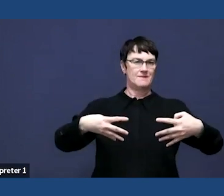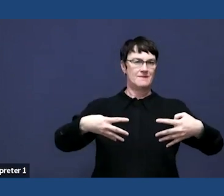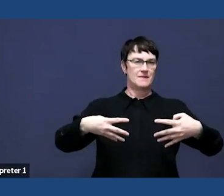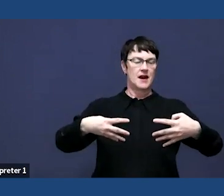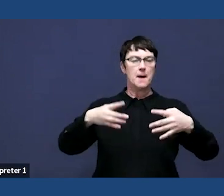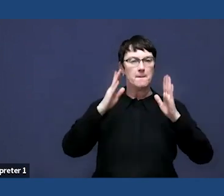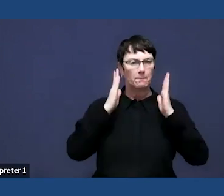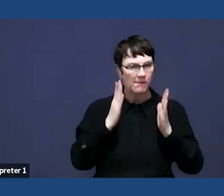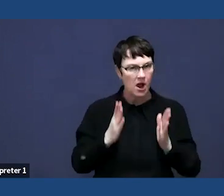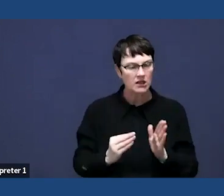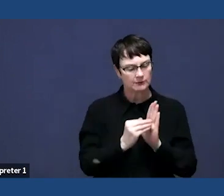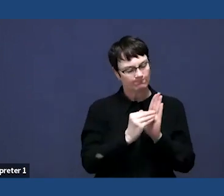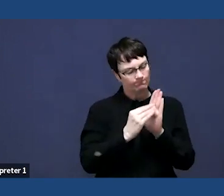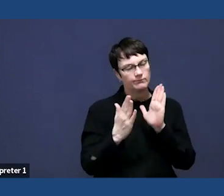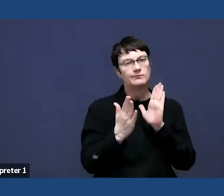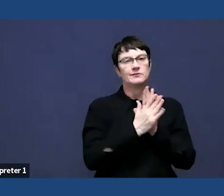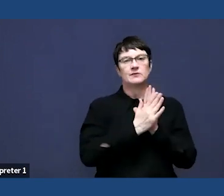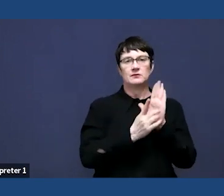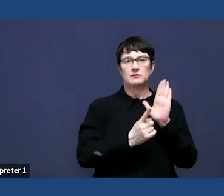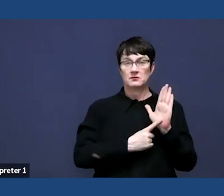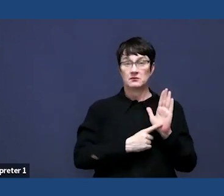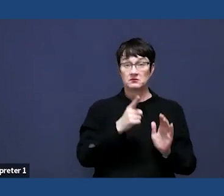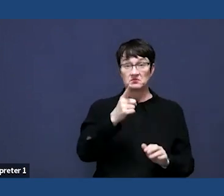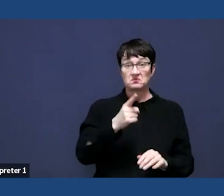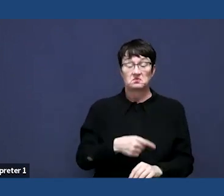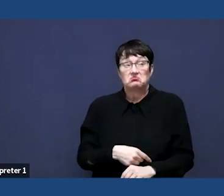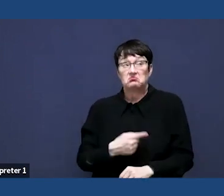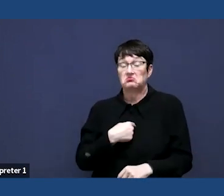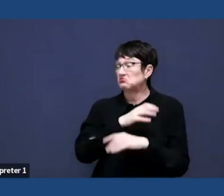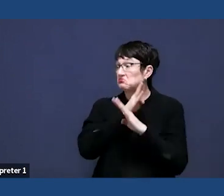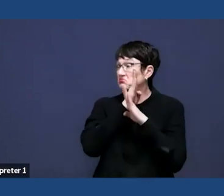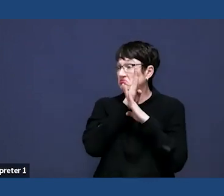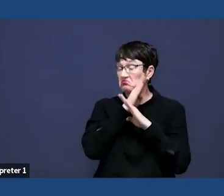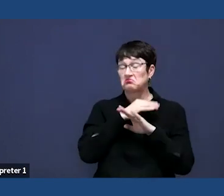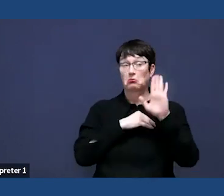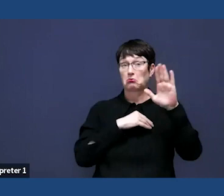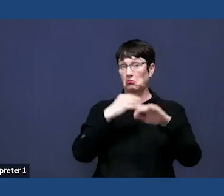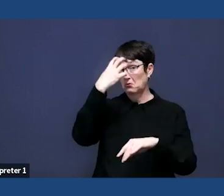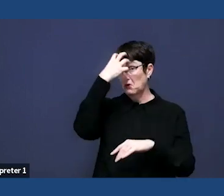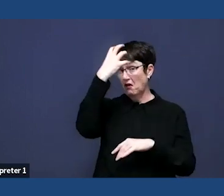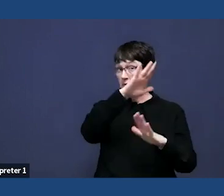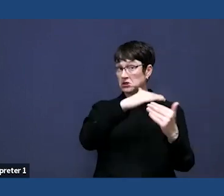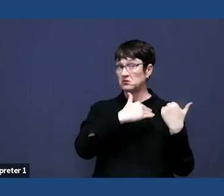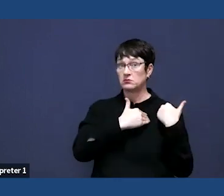It's up to every Civil Society, private sector, it's up to every individual.